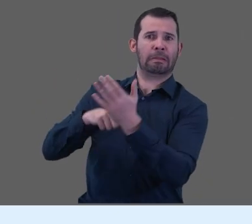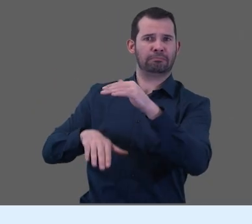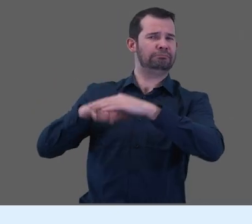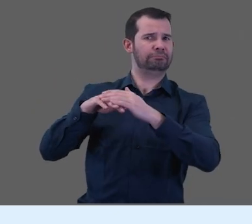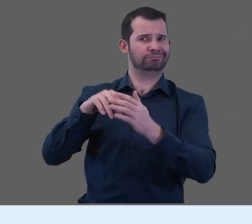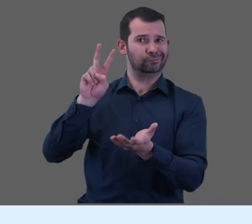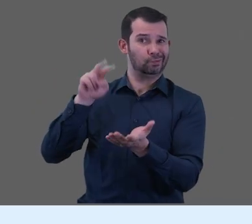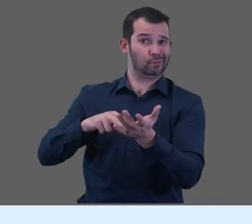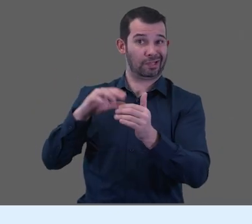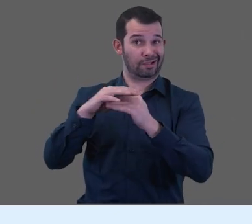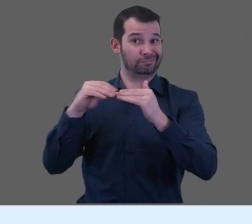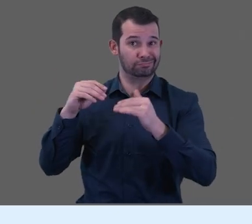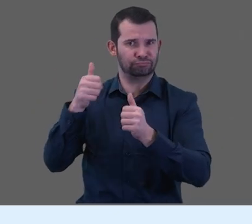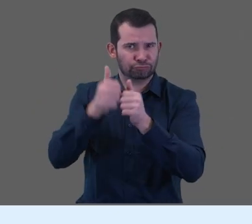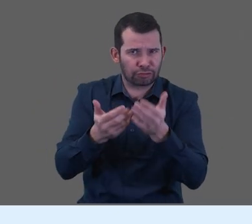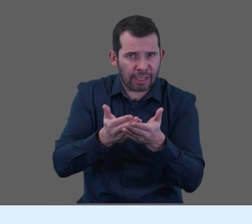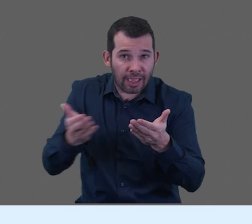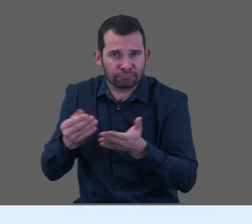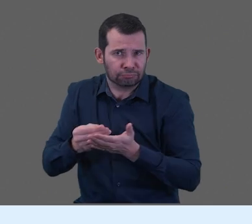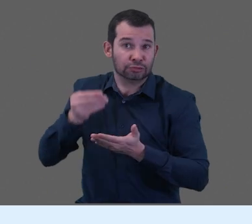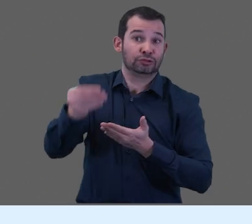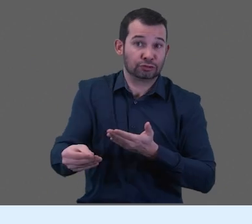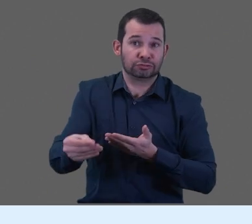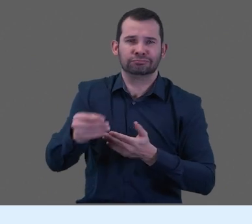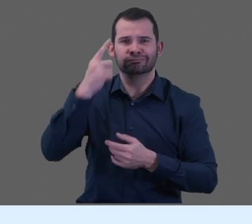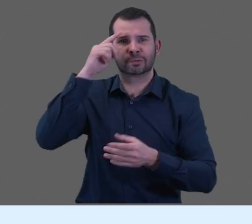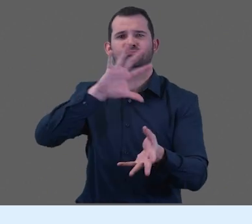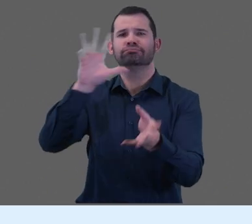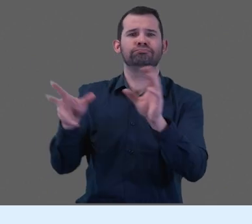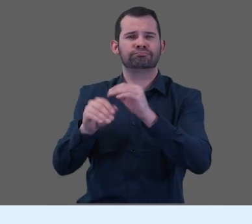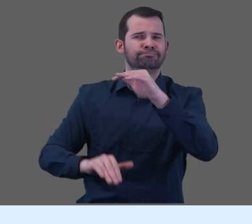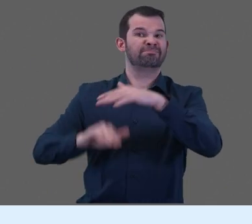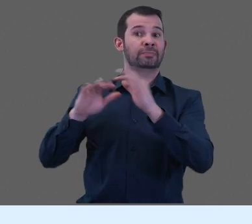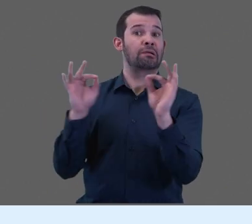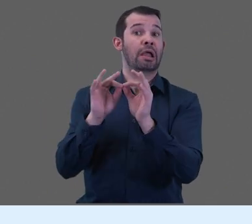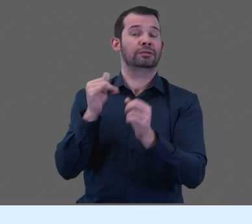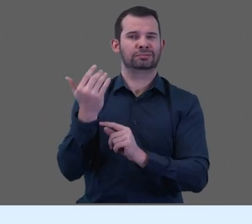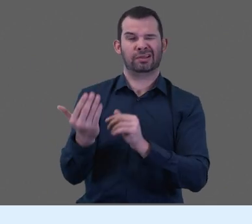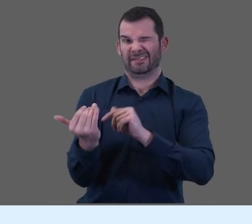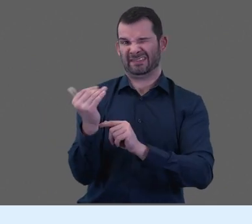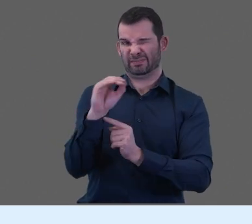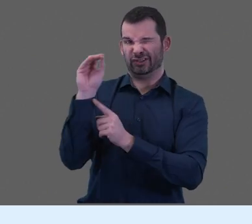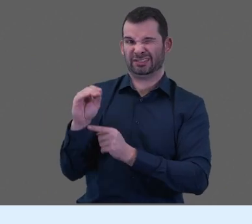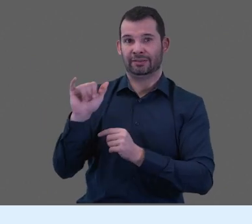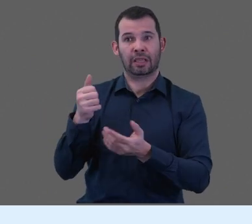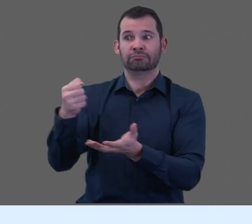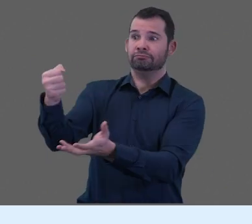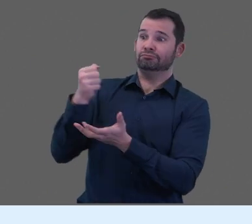You can claim up to a maximum of $2,000 per item purchased for total combined